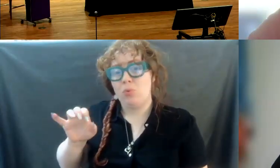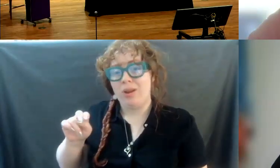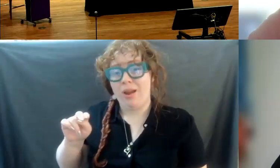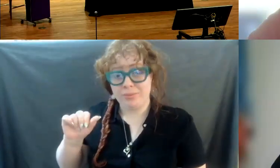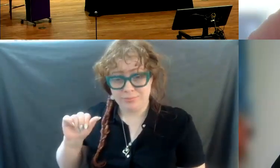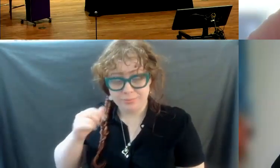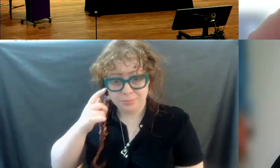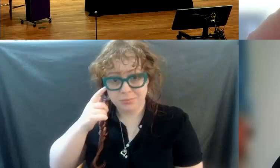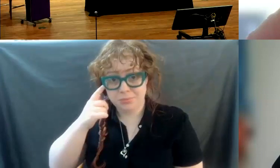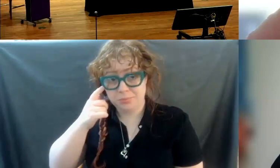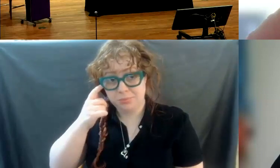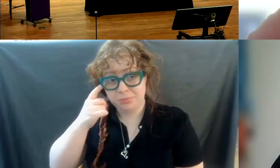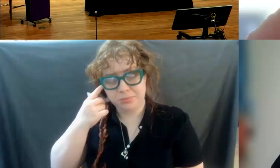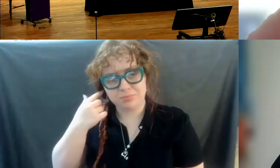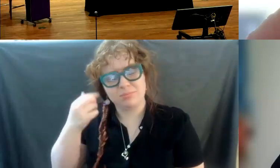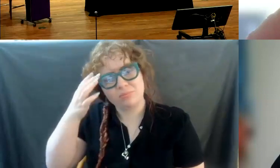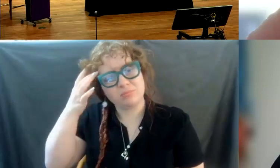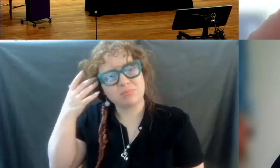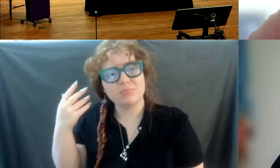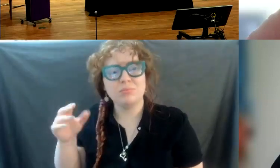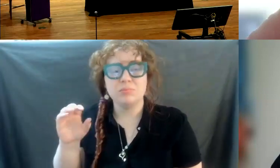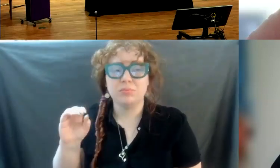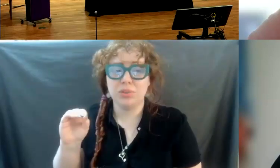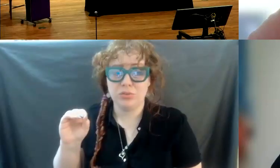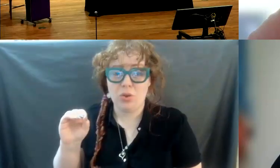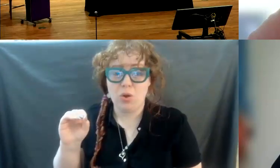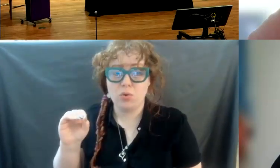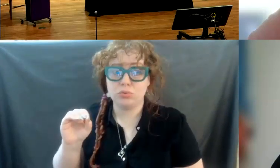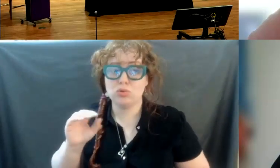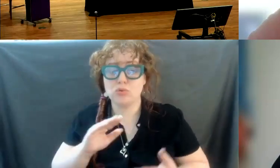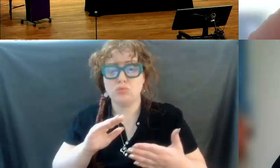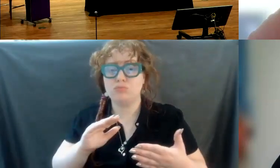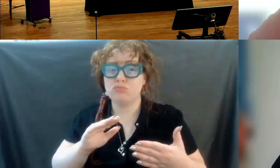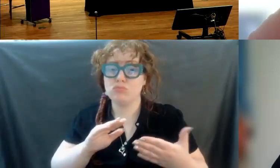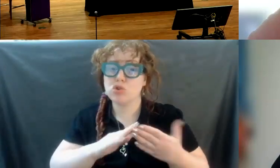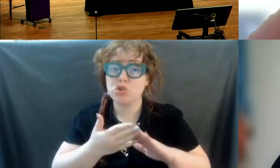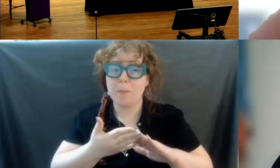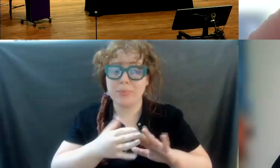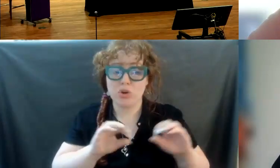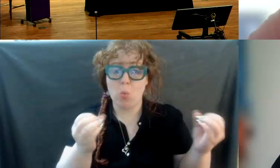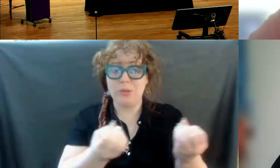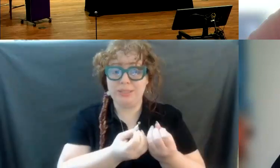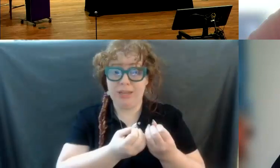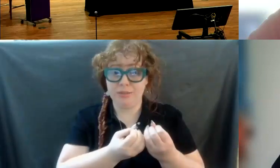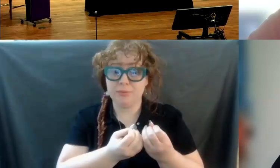When it comes to community based organizations advocating for the well-being of people with disabilities,